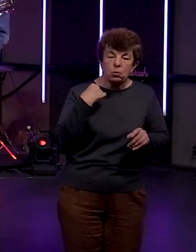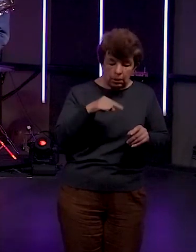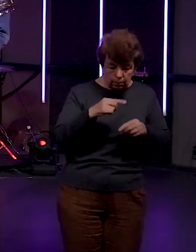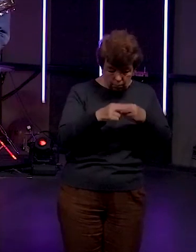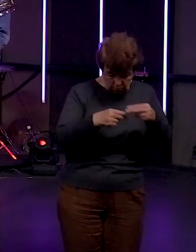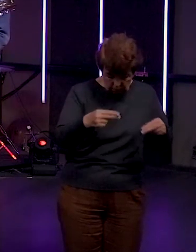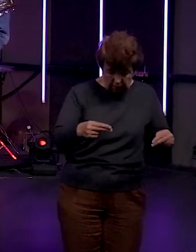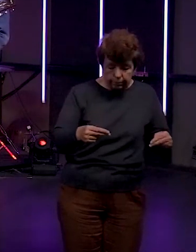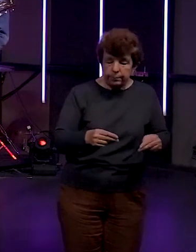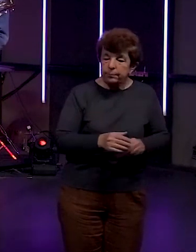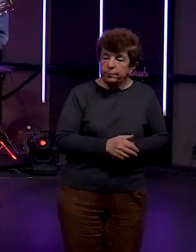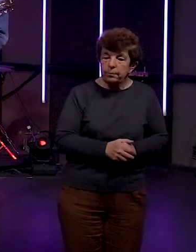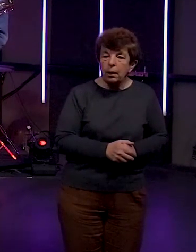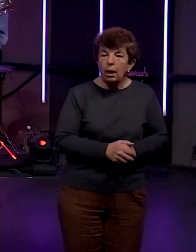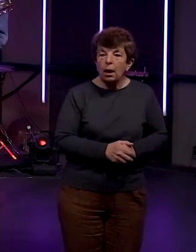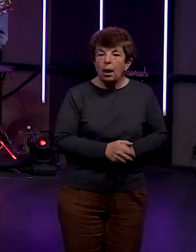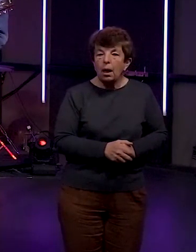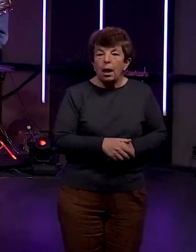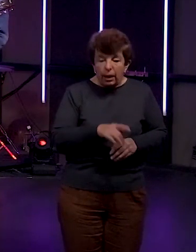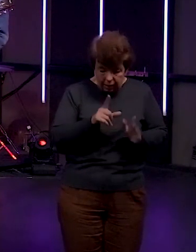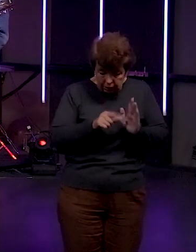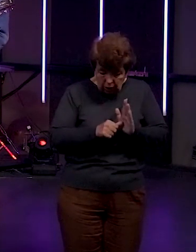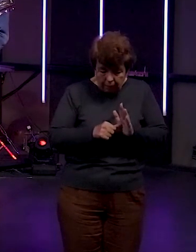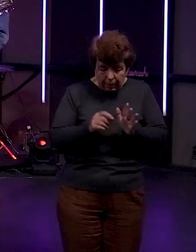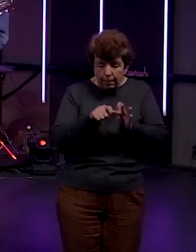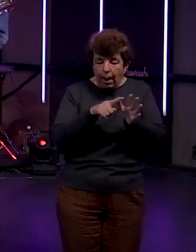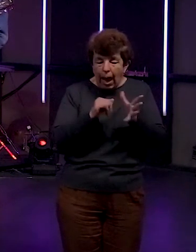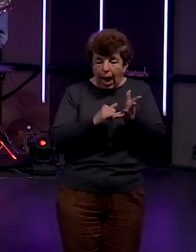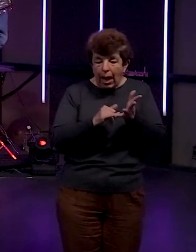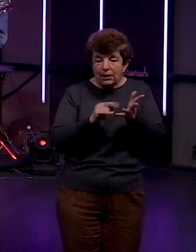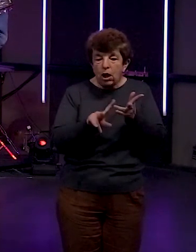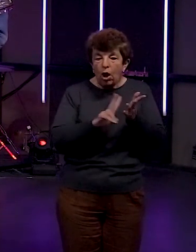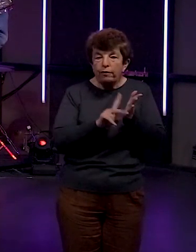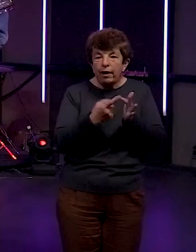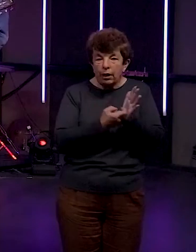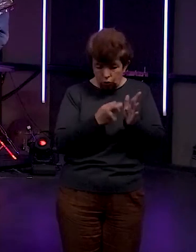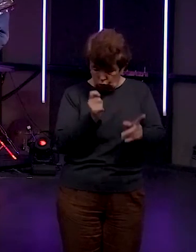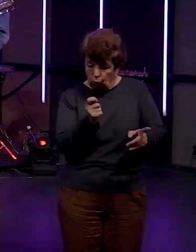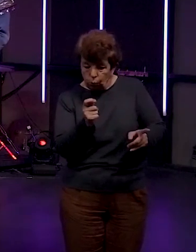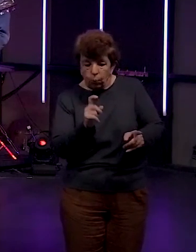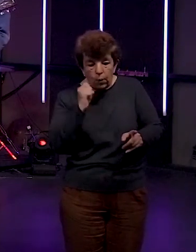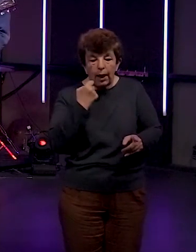probably at the time of the Passover Feast being so near to Jesus arrival